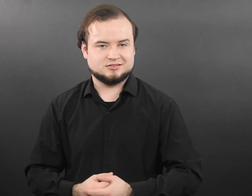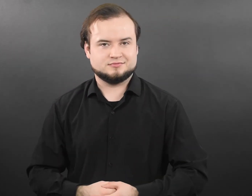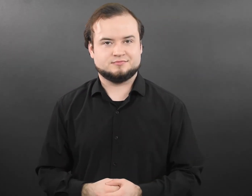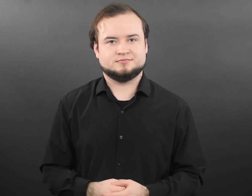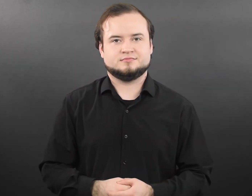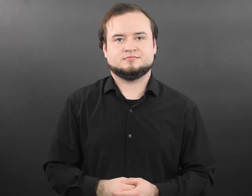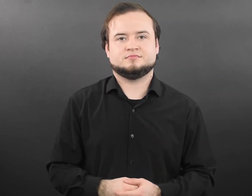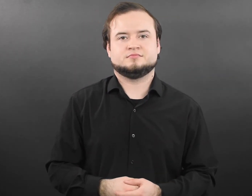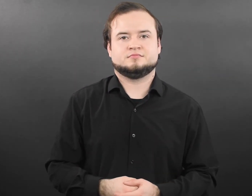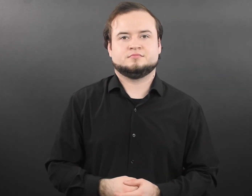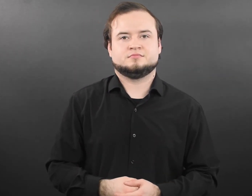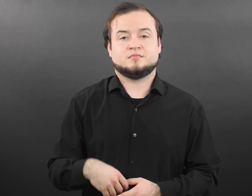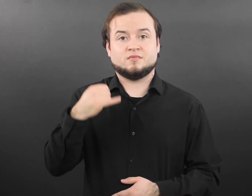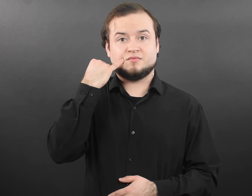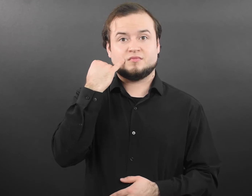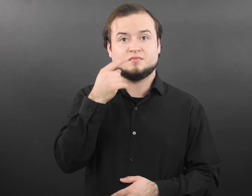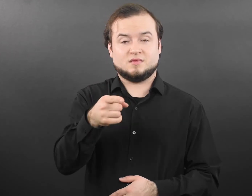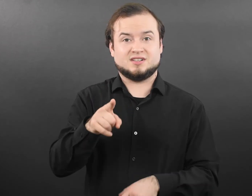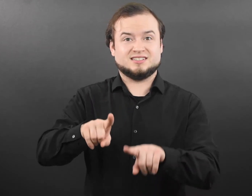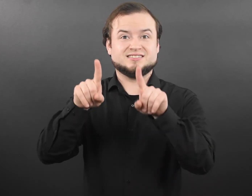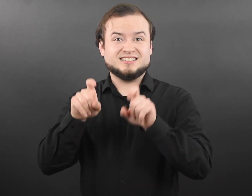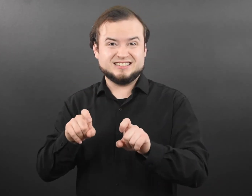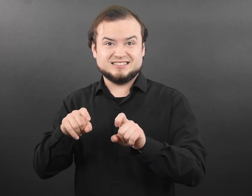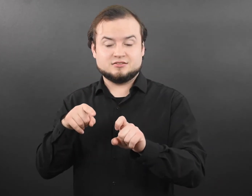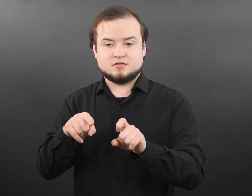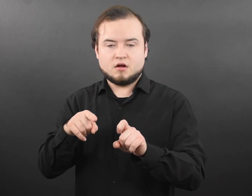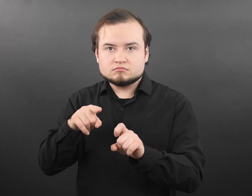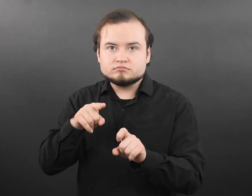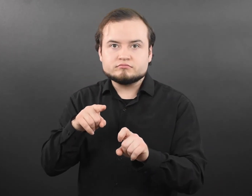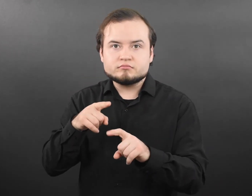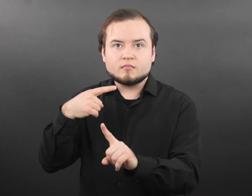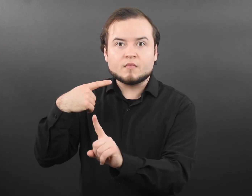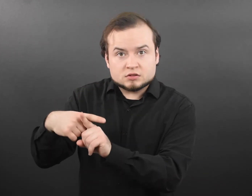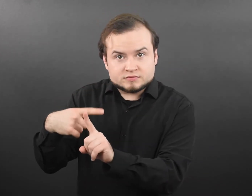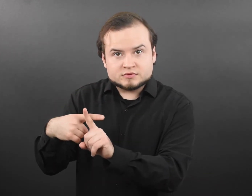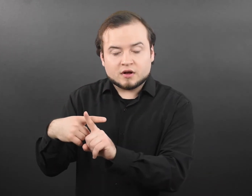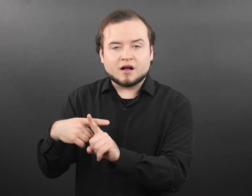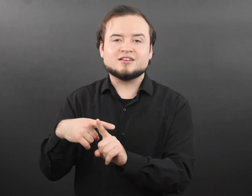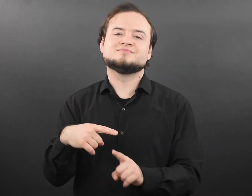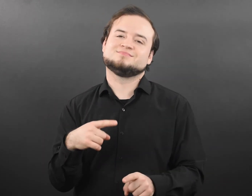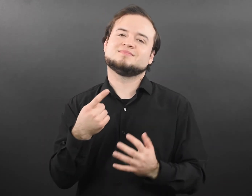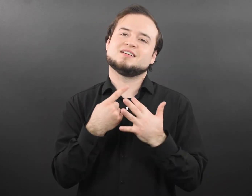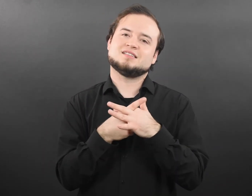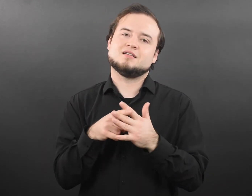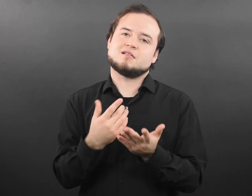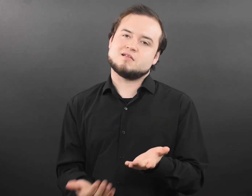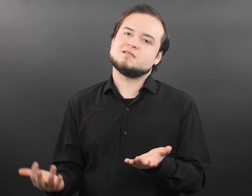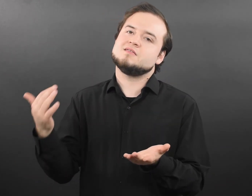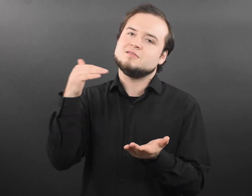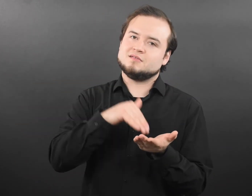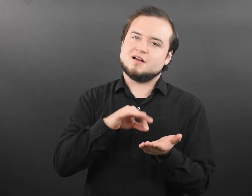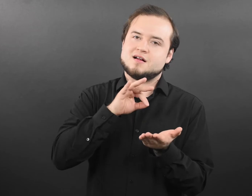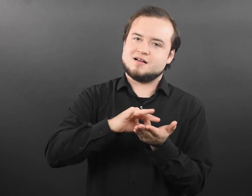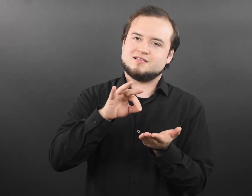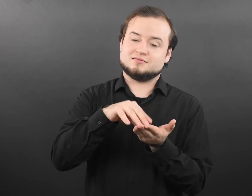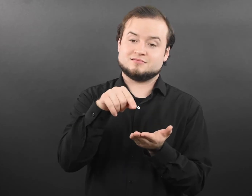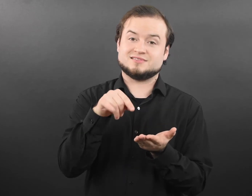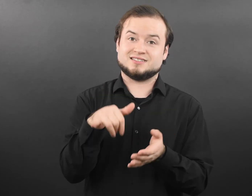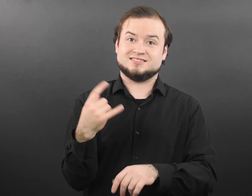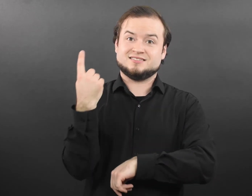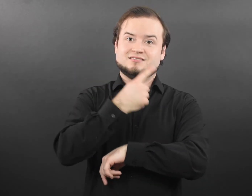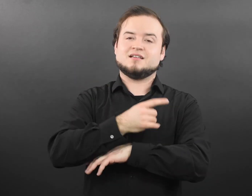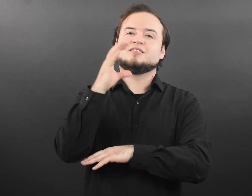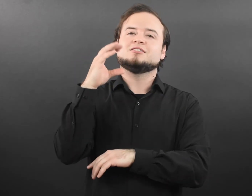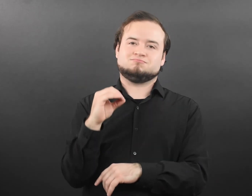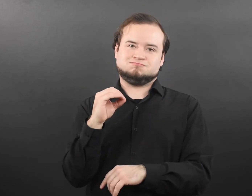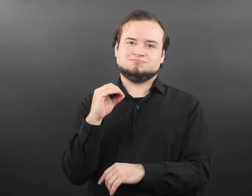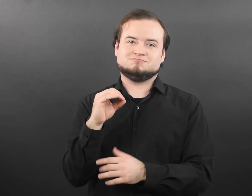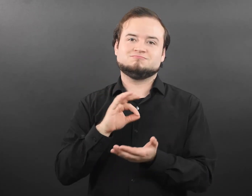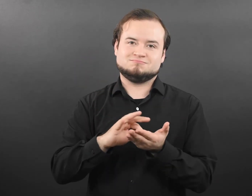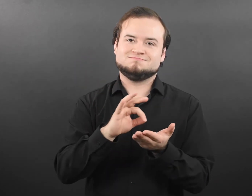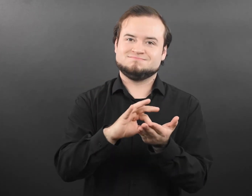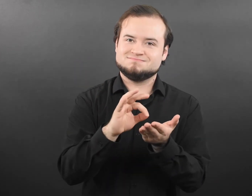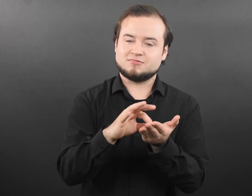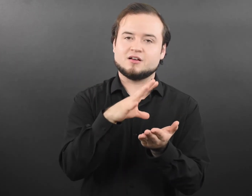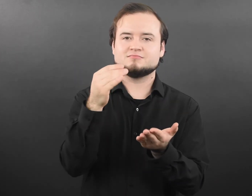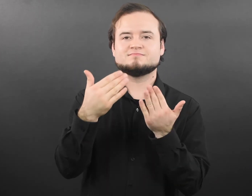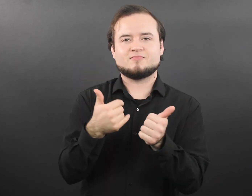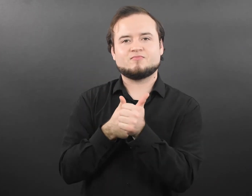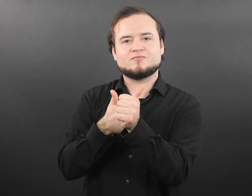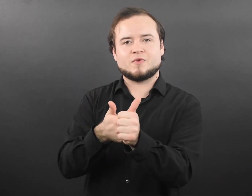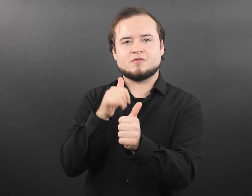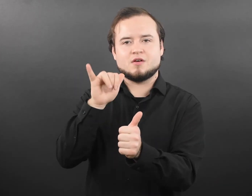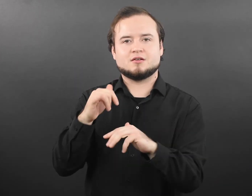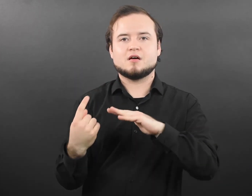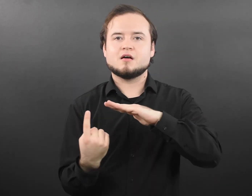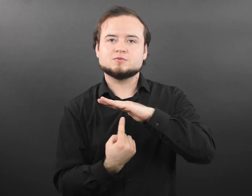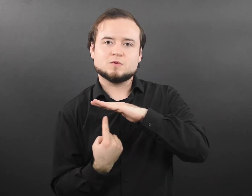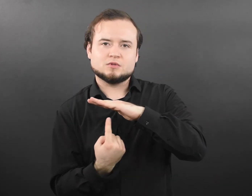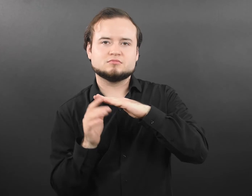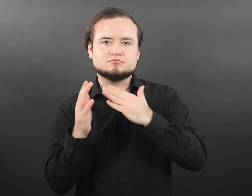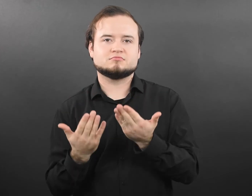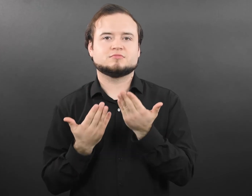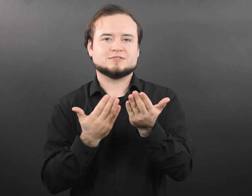• If you test positive, start counting again from day zero and follow isolation recommendations.